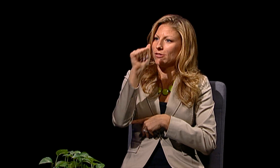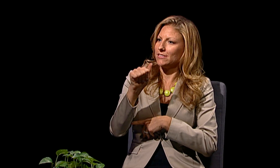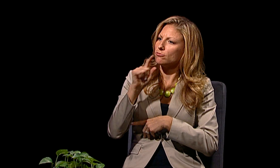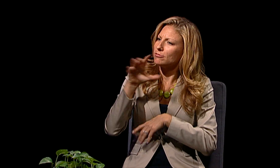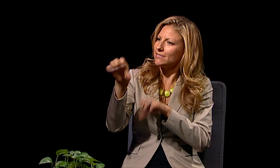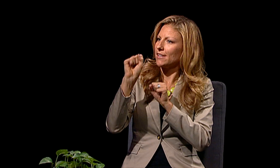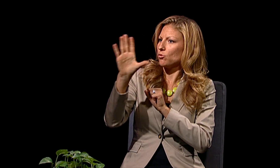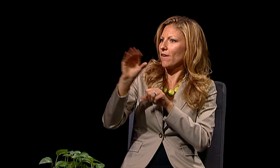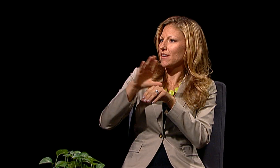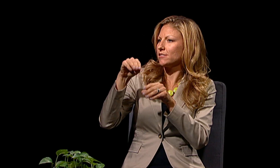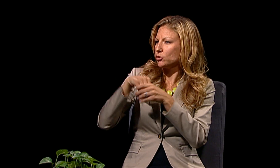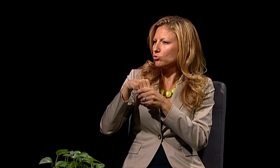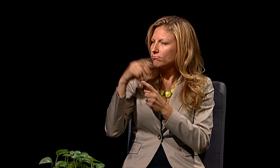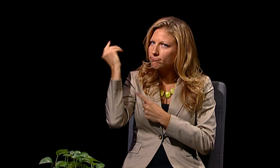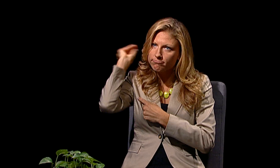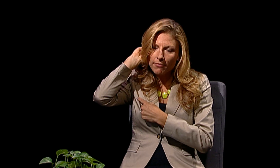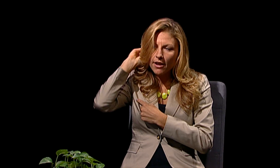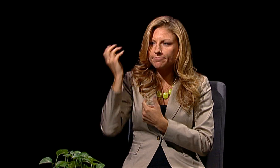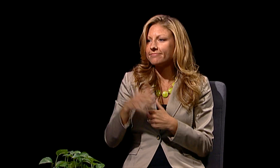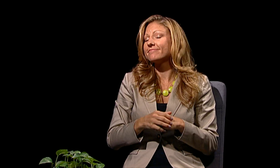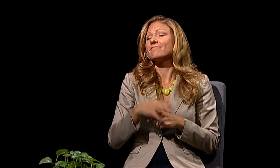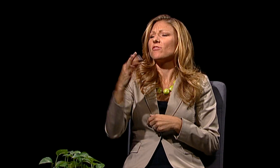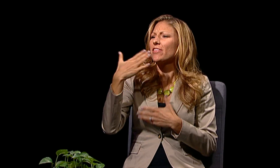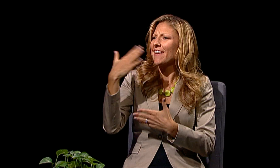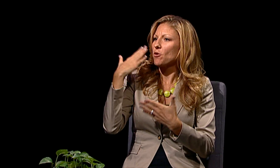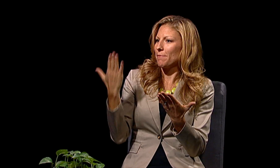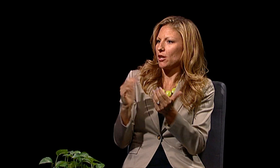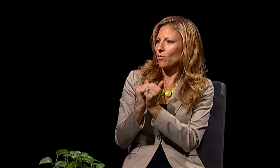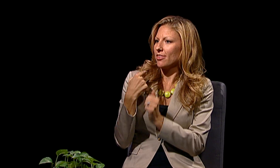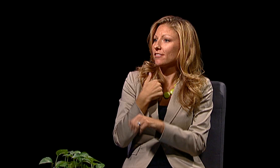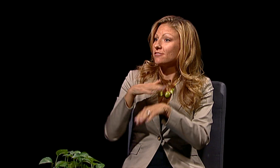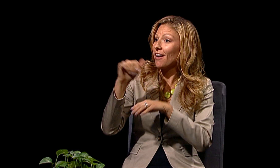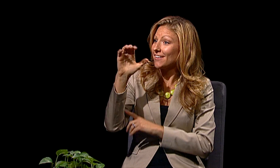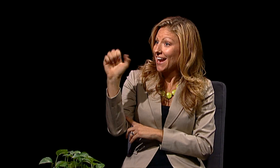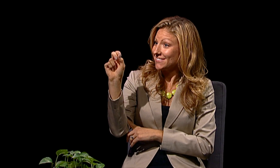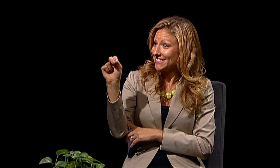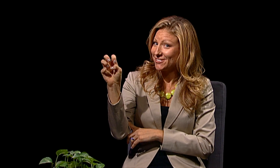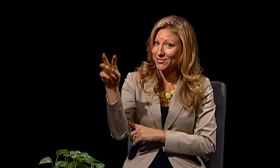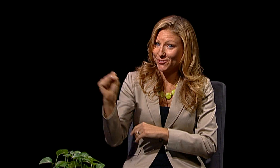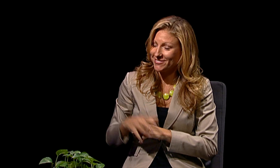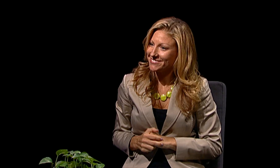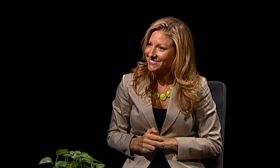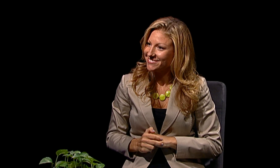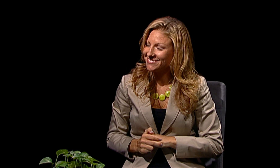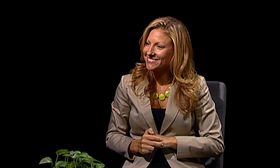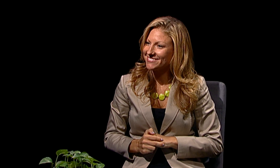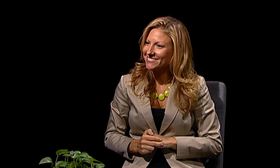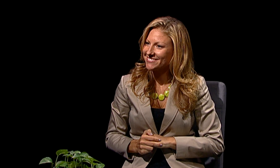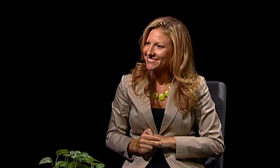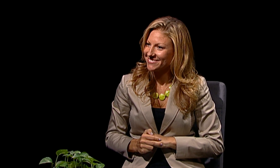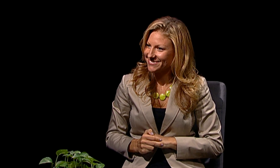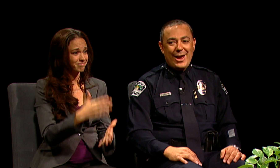AND I HOPE OUR AUDIENCE IS GONNA TAKE YOUR ADVICE TO HEART. THANK YOU FOR BEING HERE WITH US TODAY ON ACCESS NEWS THANK YOU.